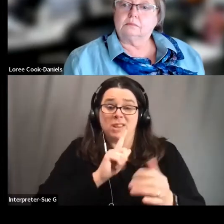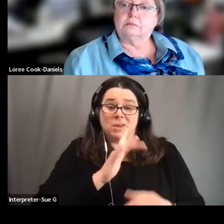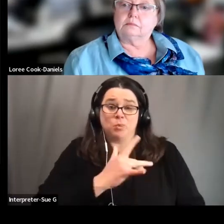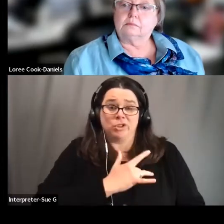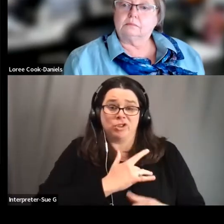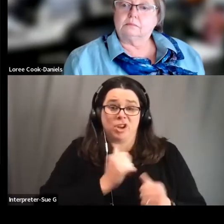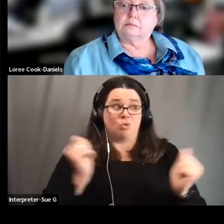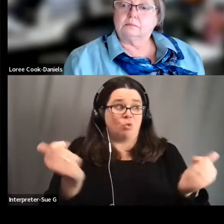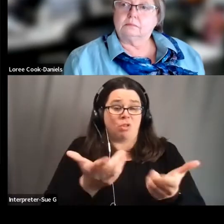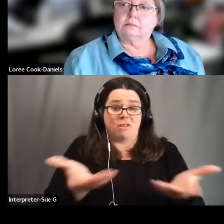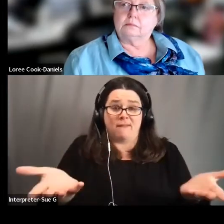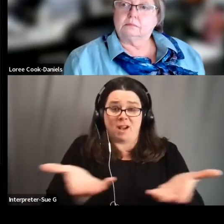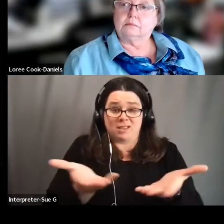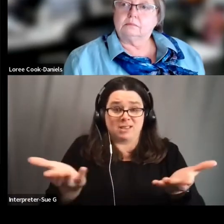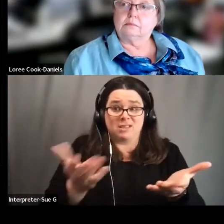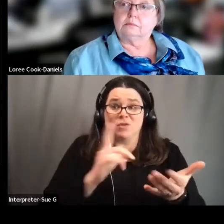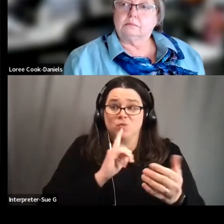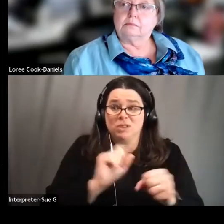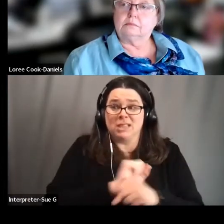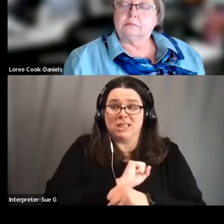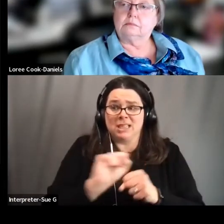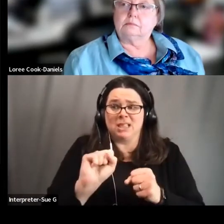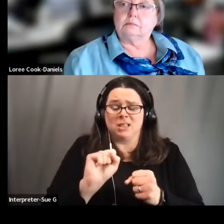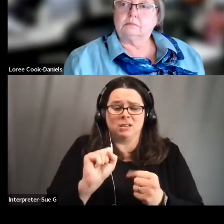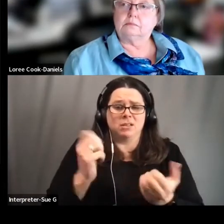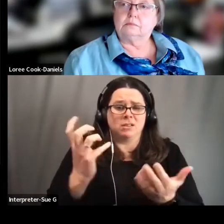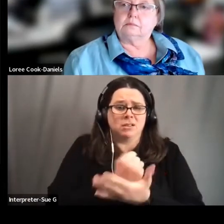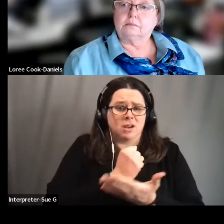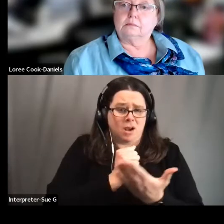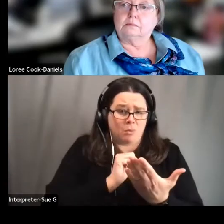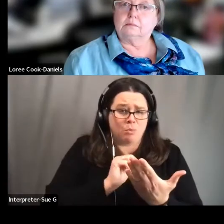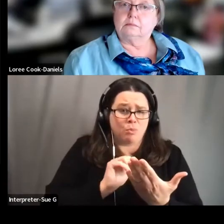is really taking this approach to make it inclusive